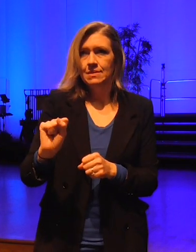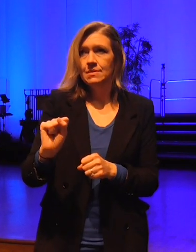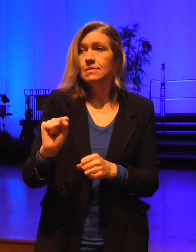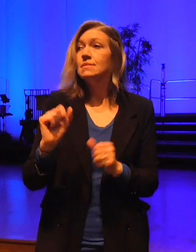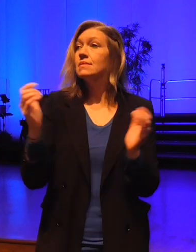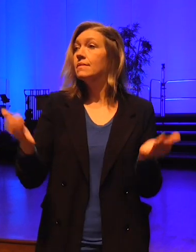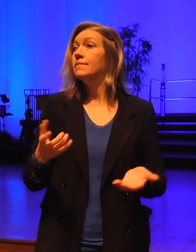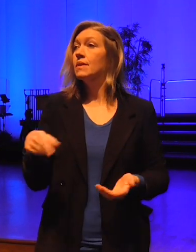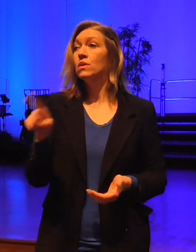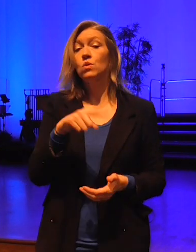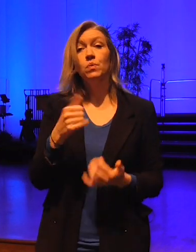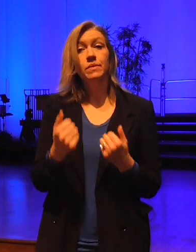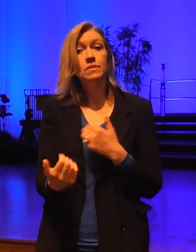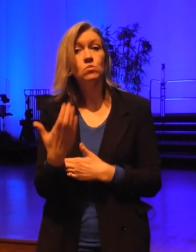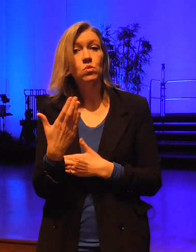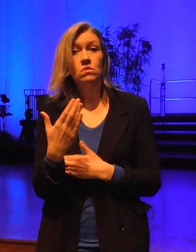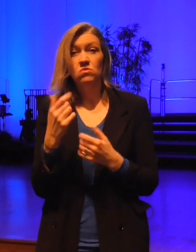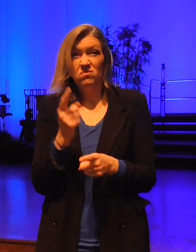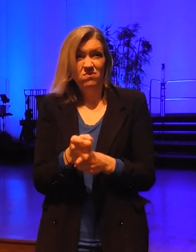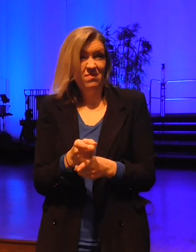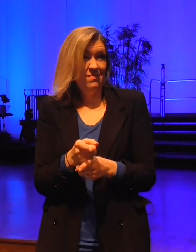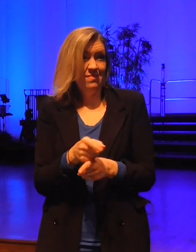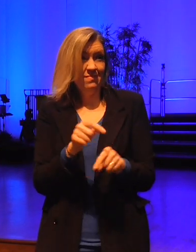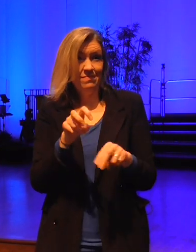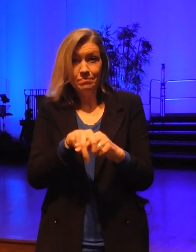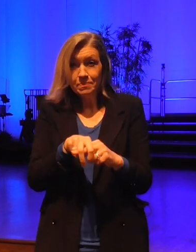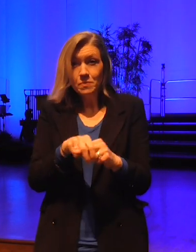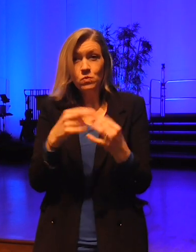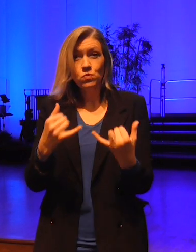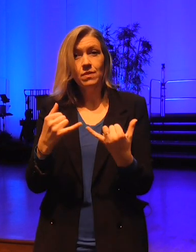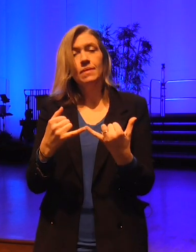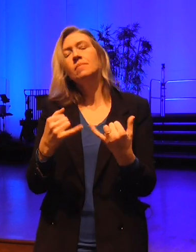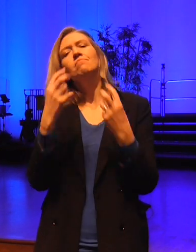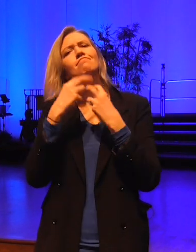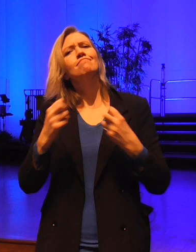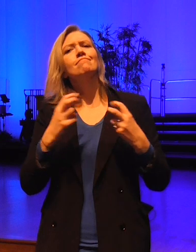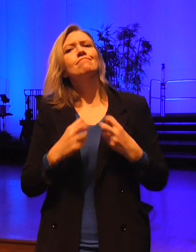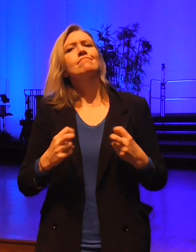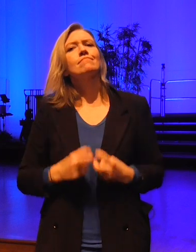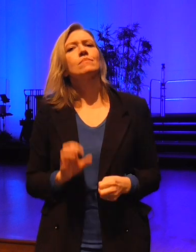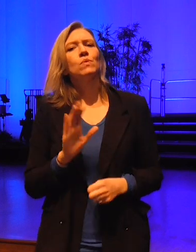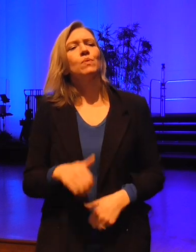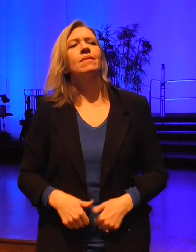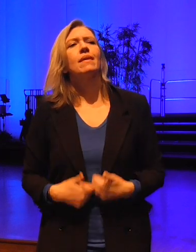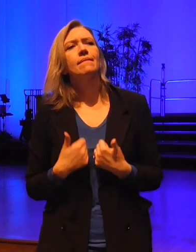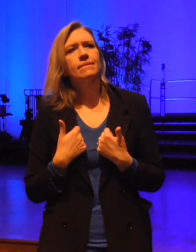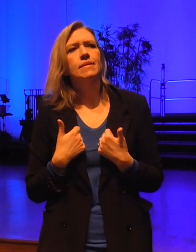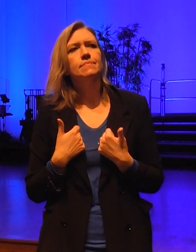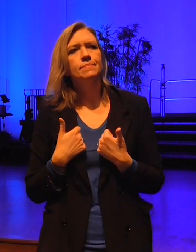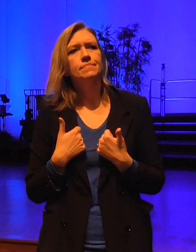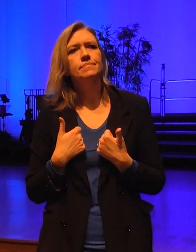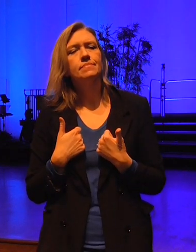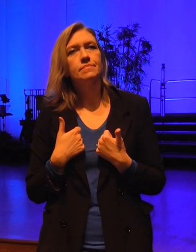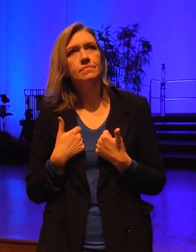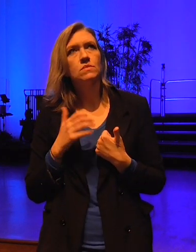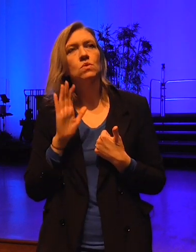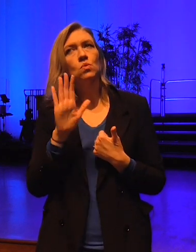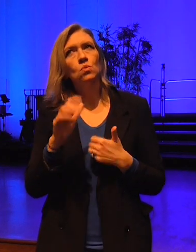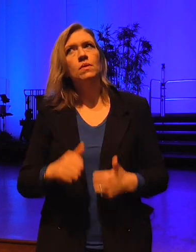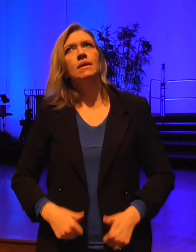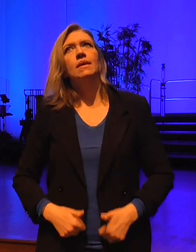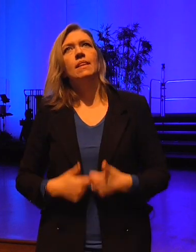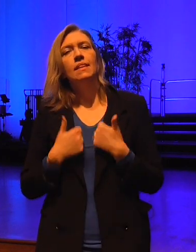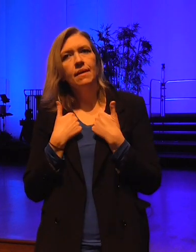right where you are right now to look at your life look at your life what is present for you